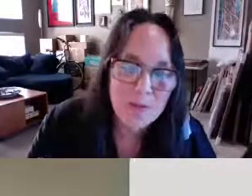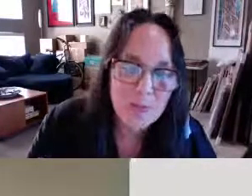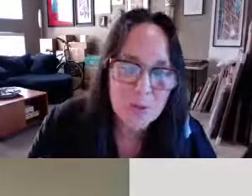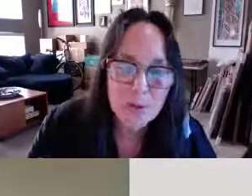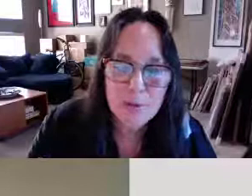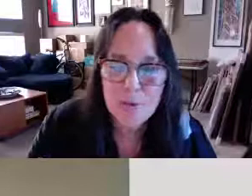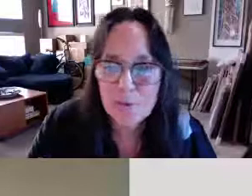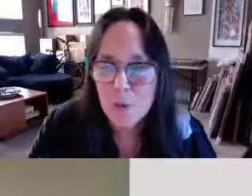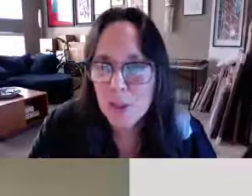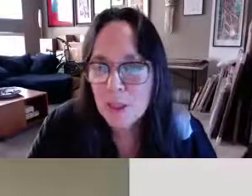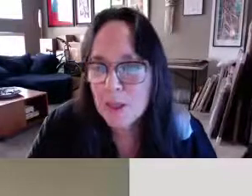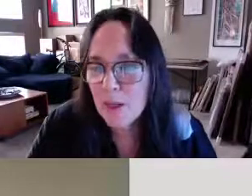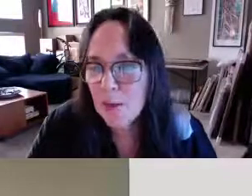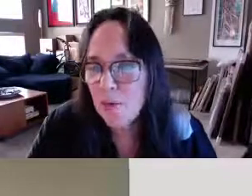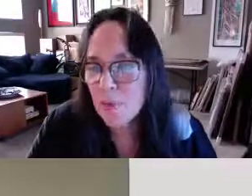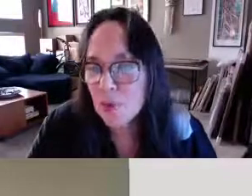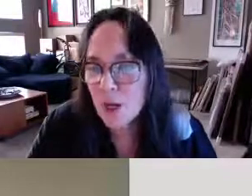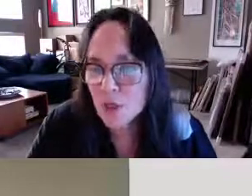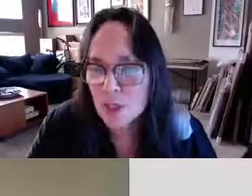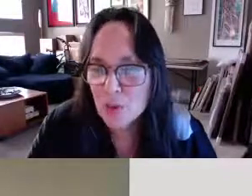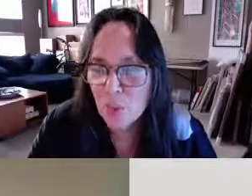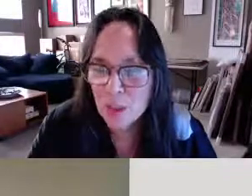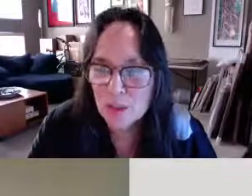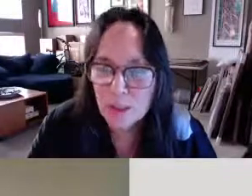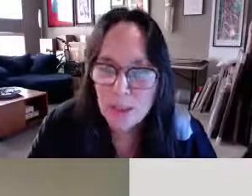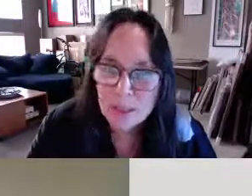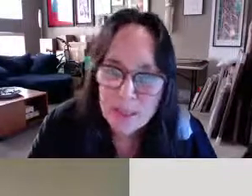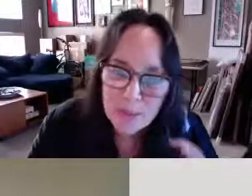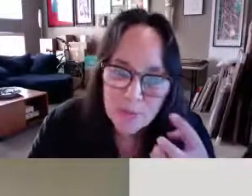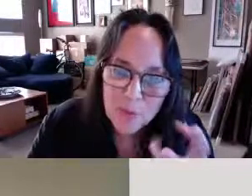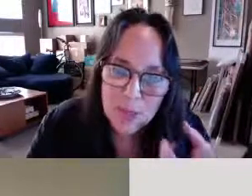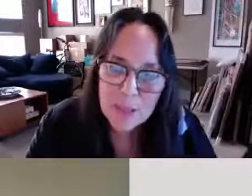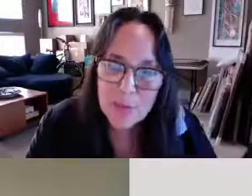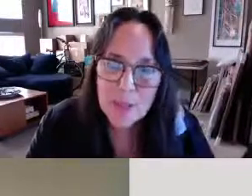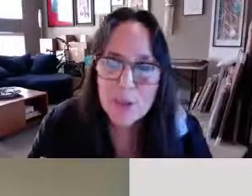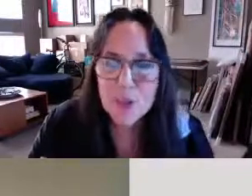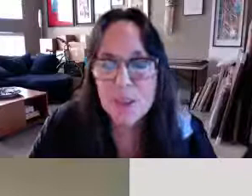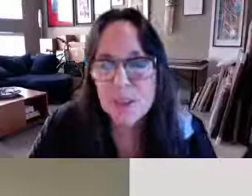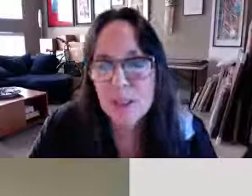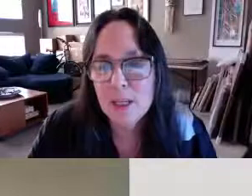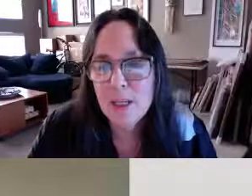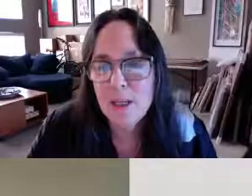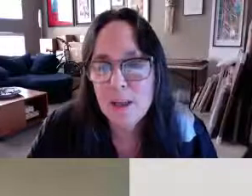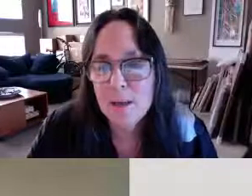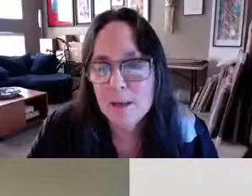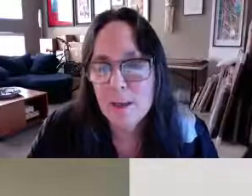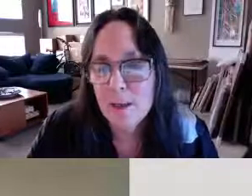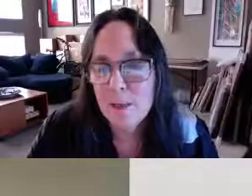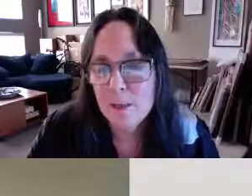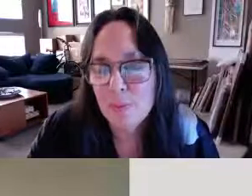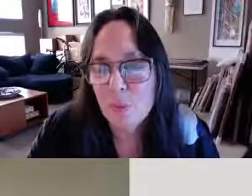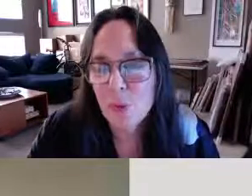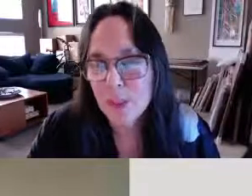you know they float in and out of abstraction as well as seeing your very clear images and working